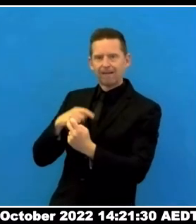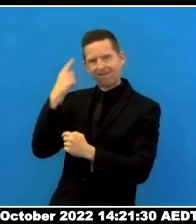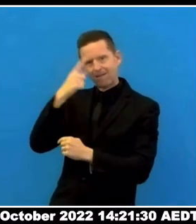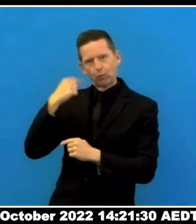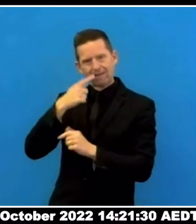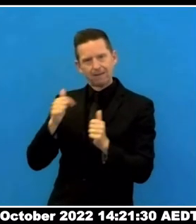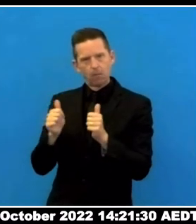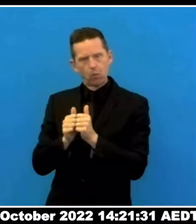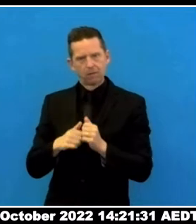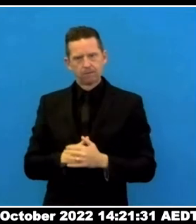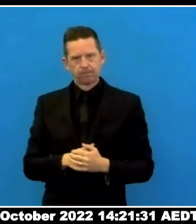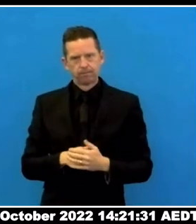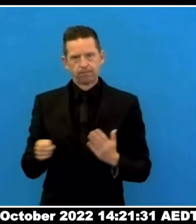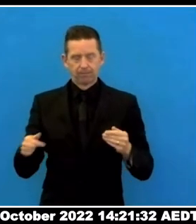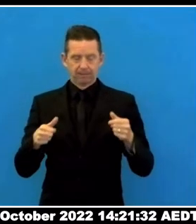Next heading is Therapists: